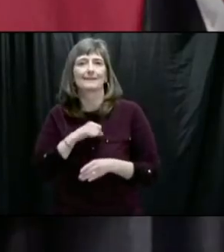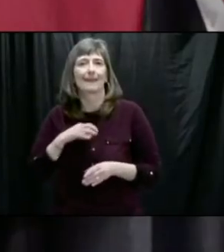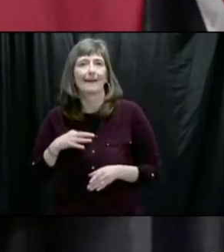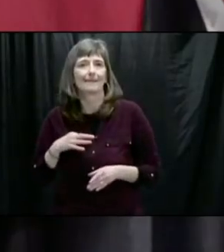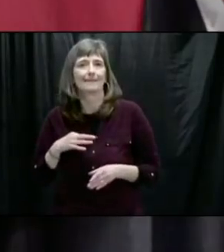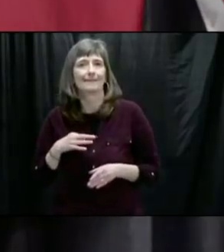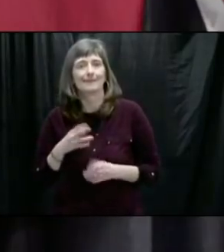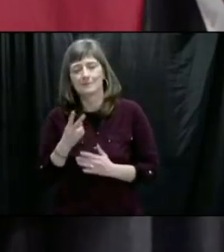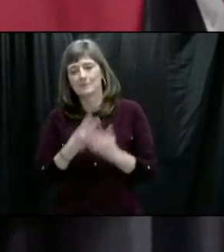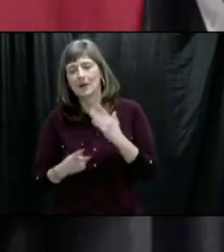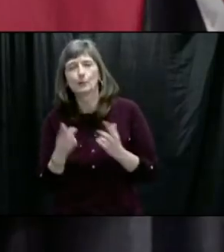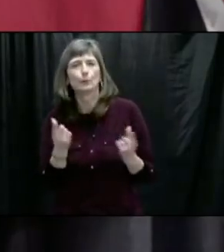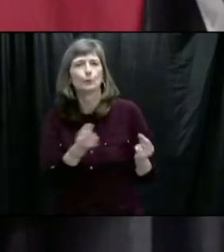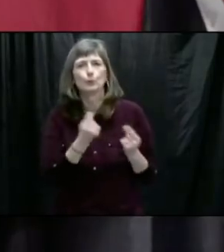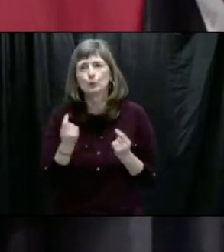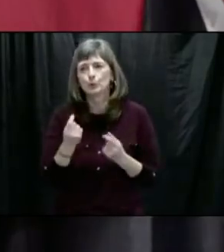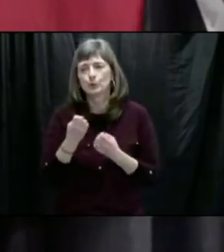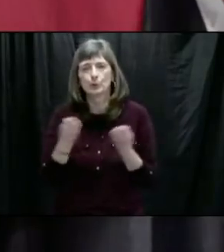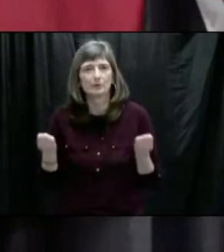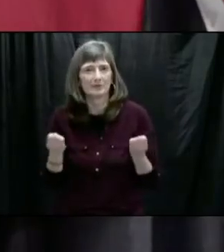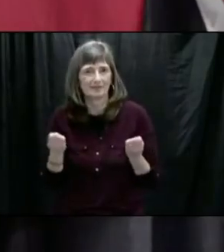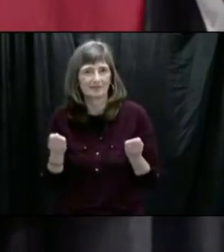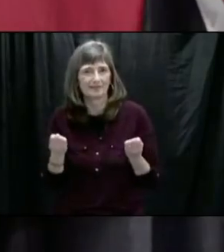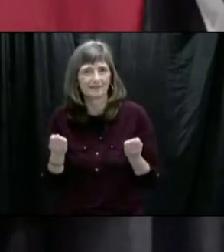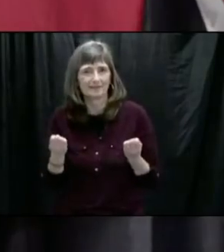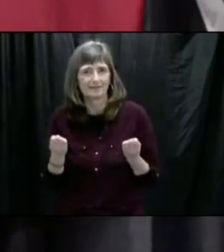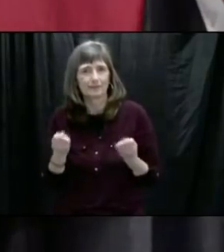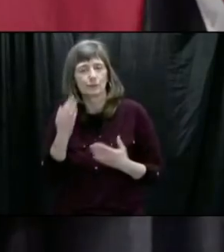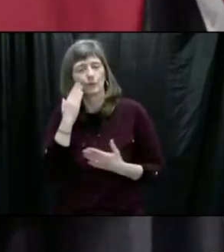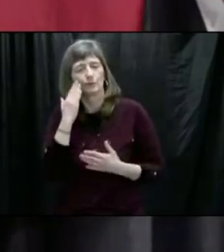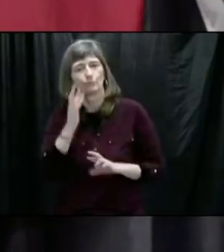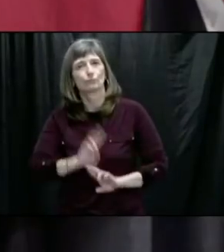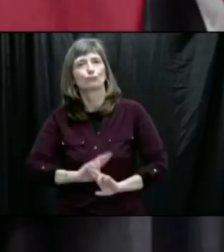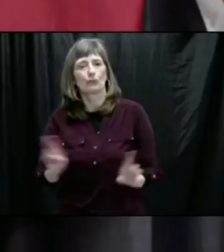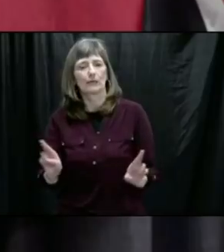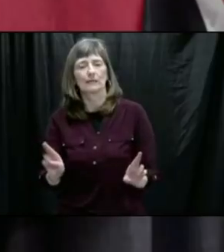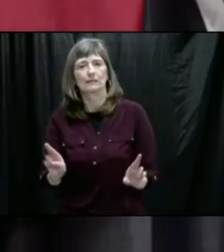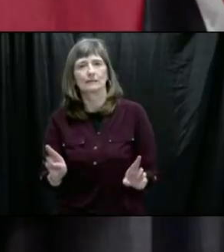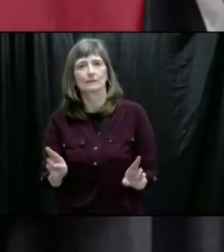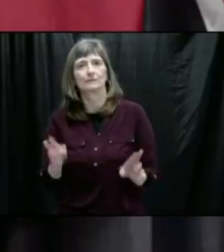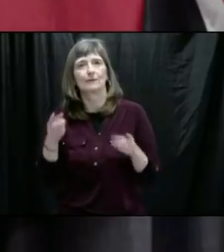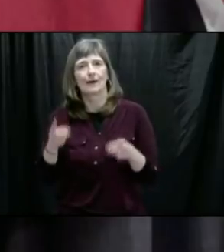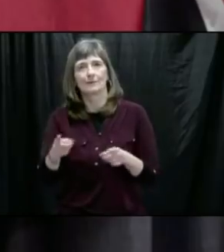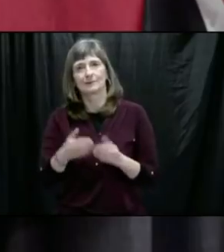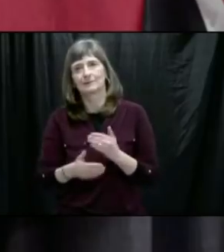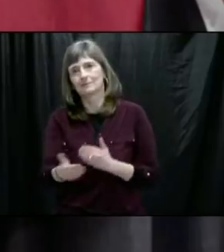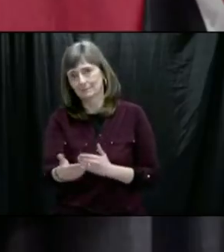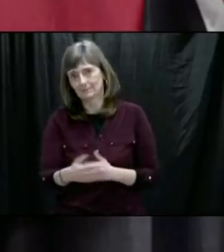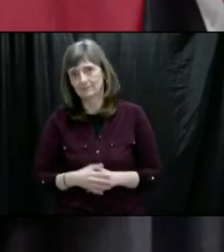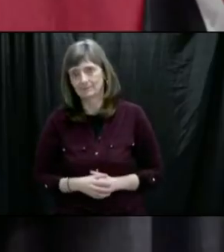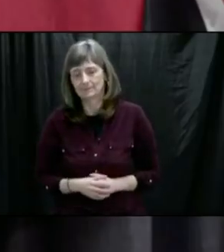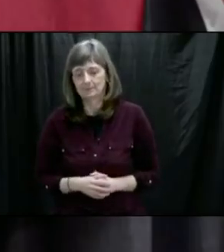ENABLE TO SEE THE IMPACTS OF